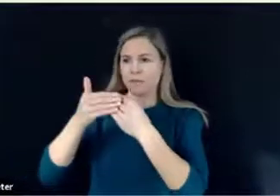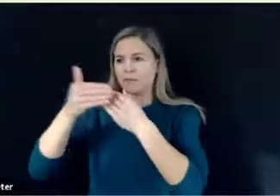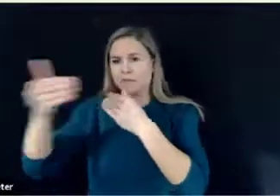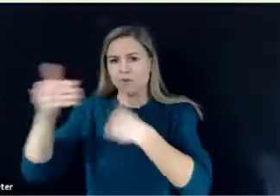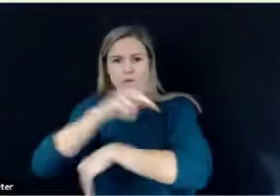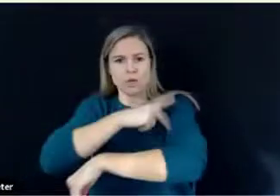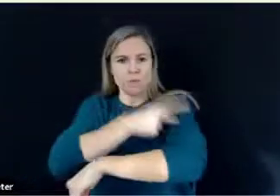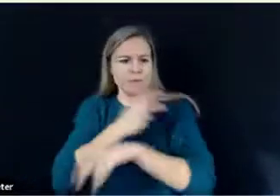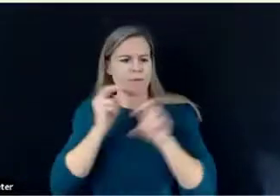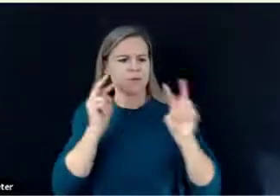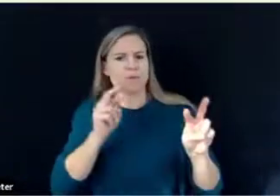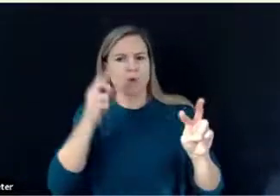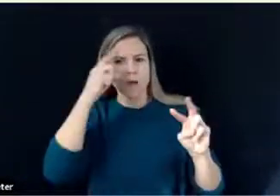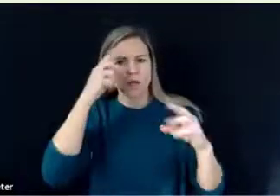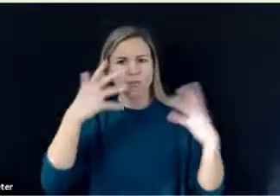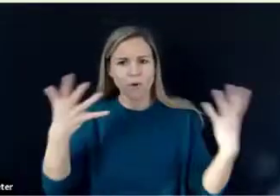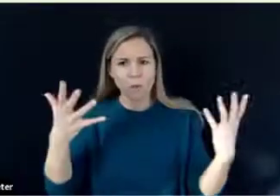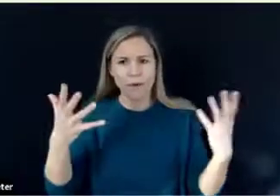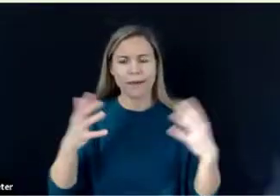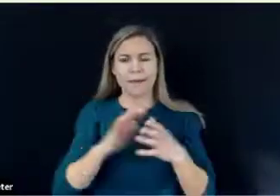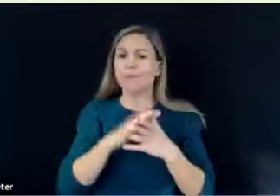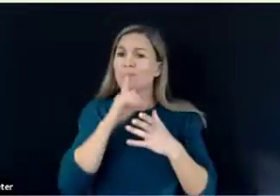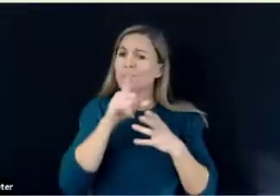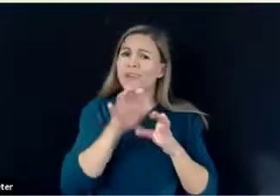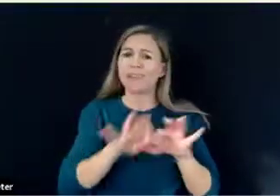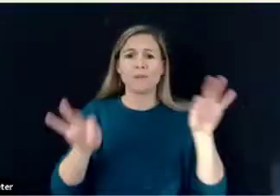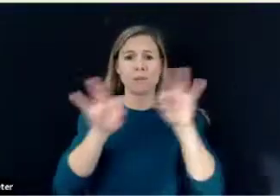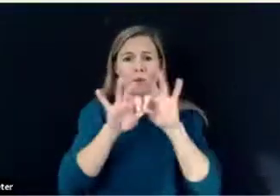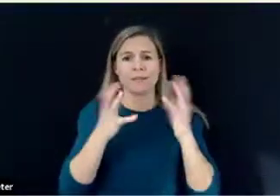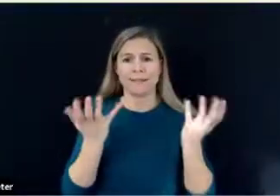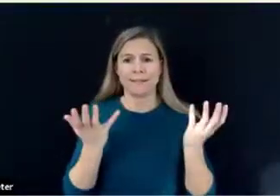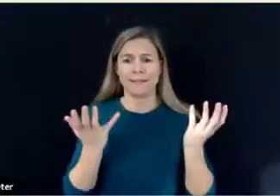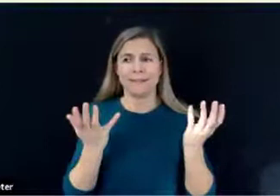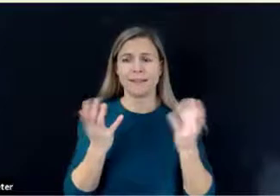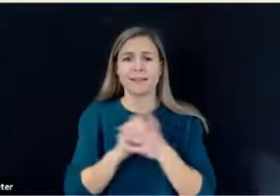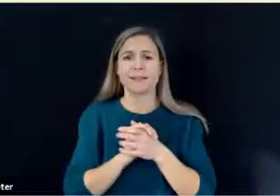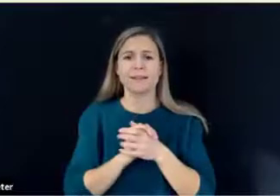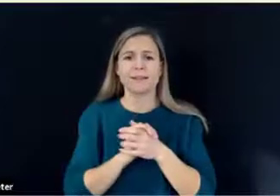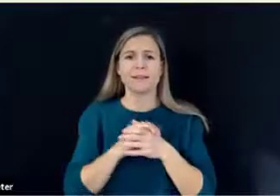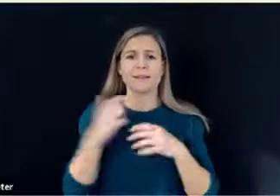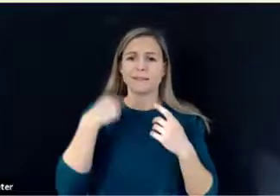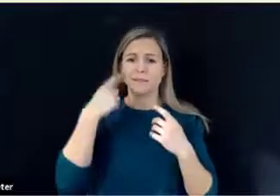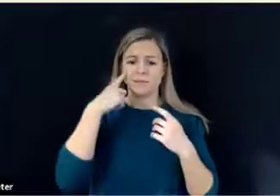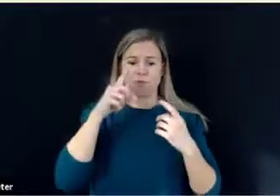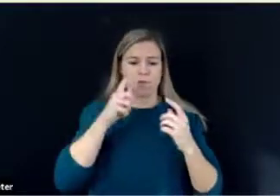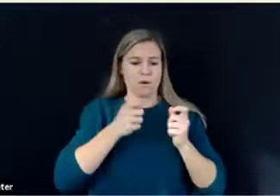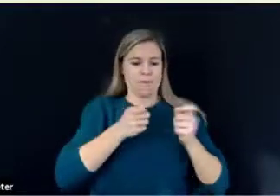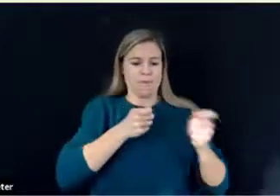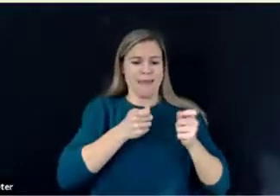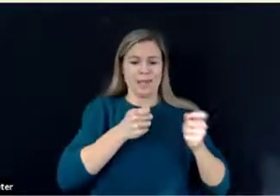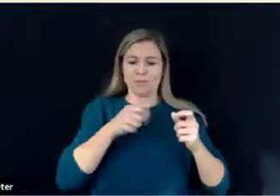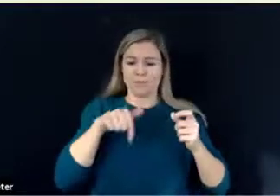This is something that's crucially important in management of a complex disease.